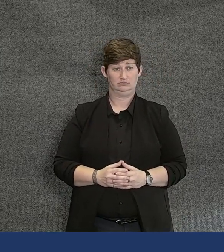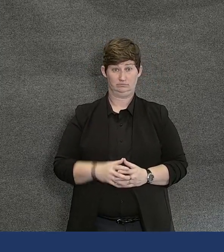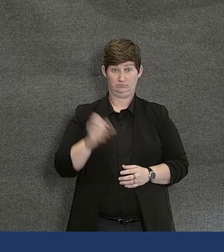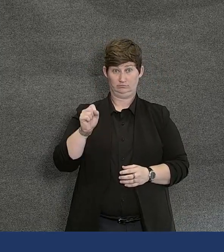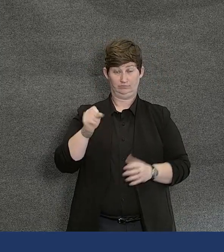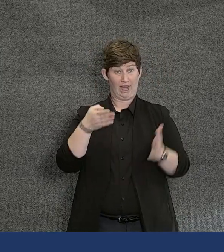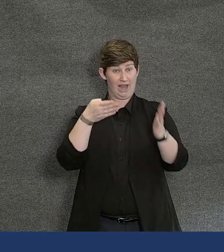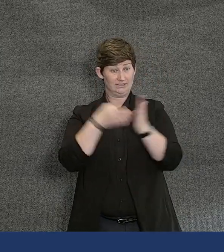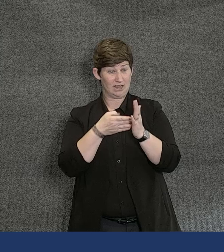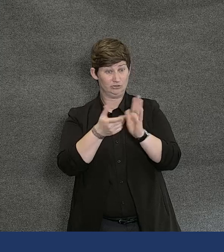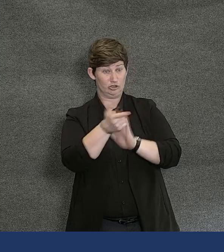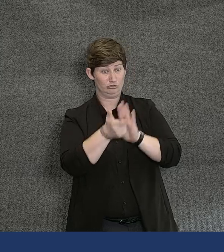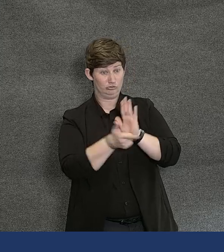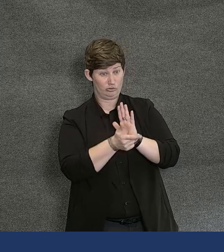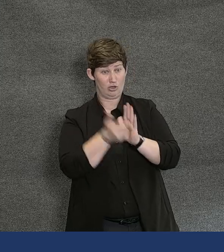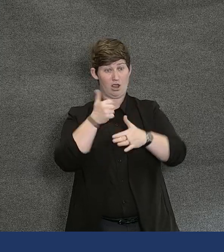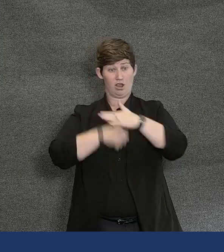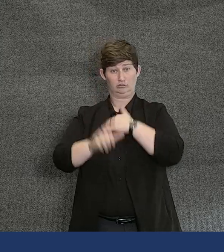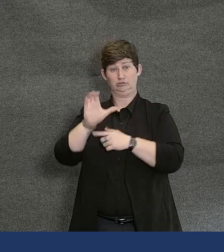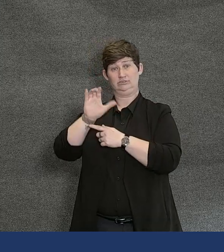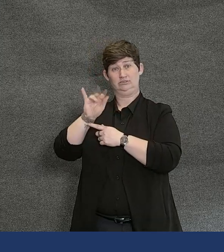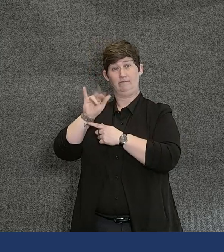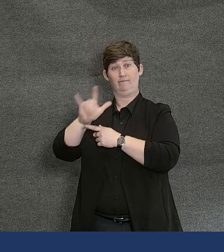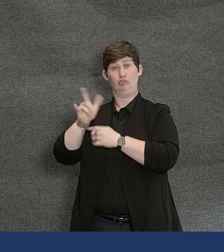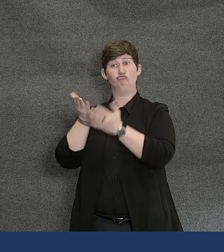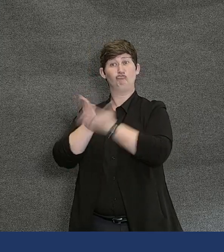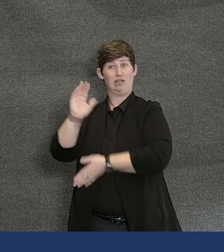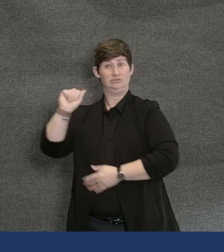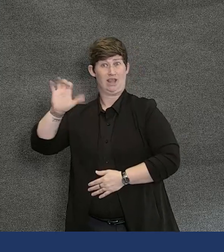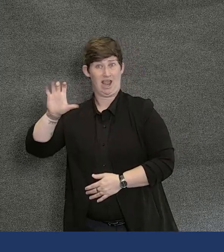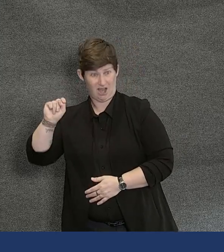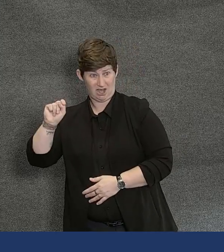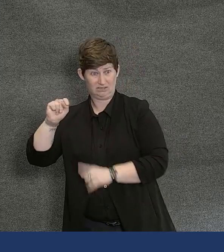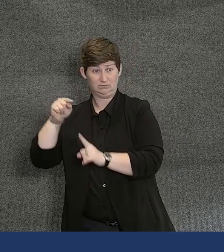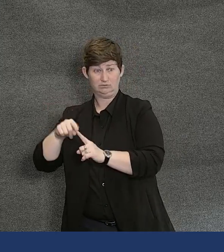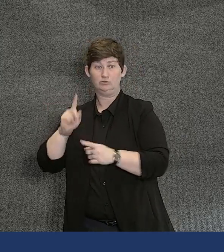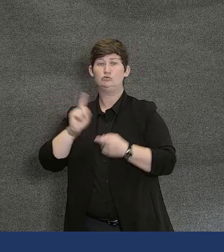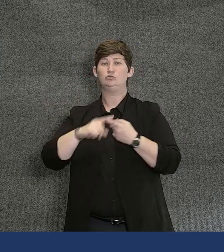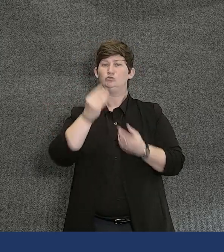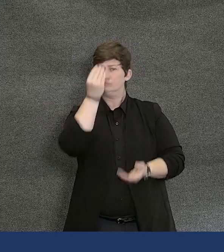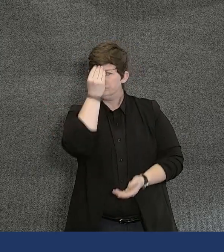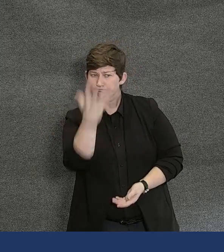to tell somebody that they cannot have a promotion, they cannot have a job, they cannot have opportunity